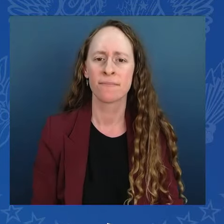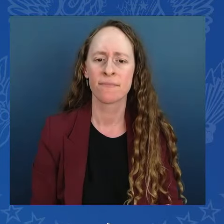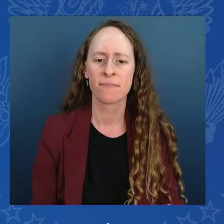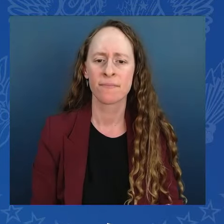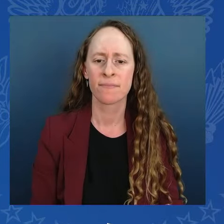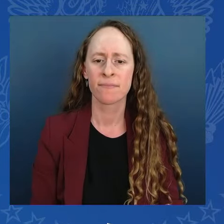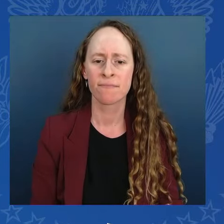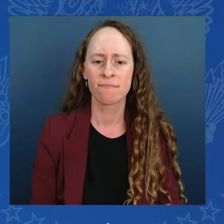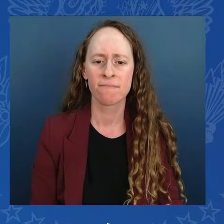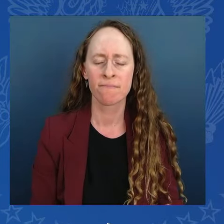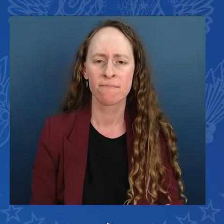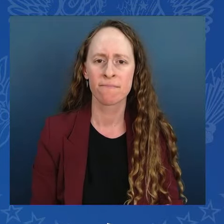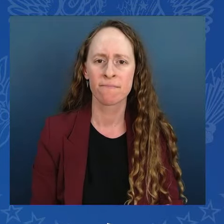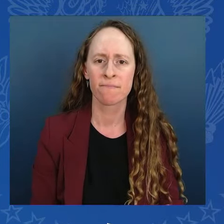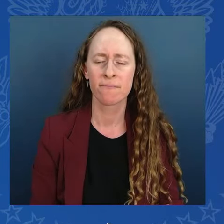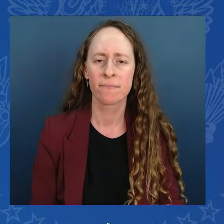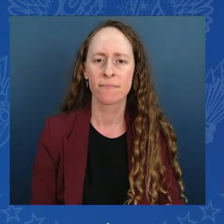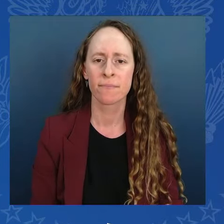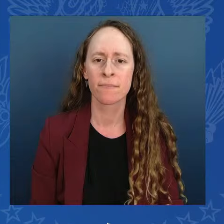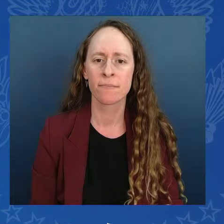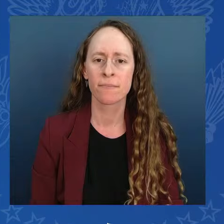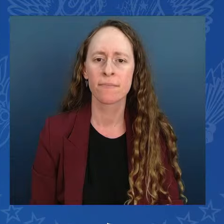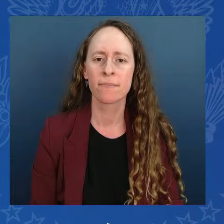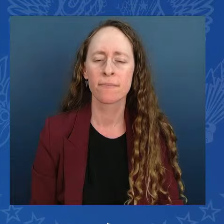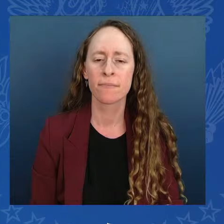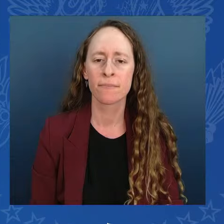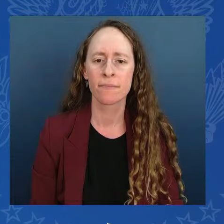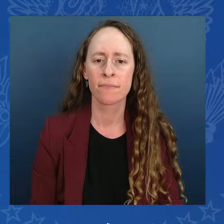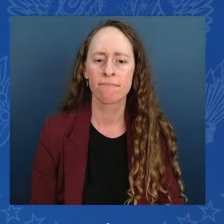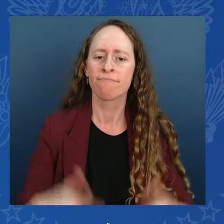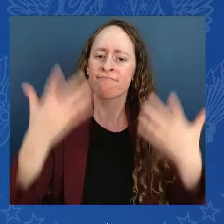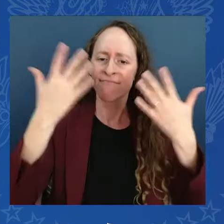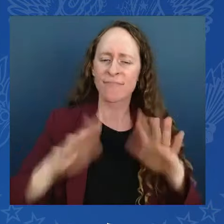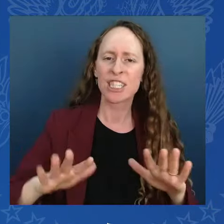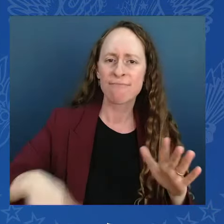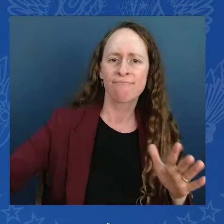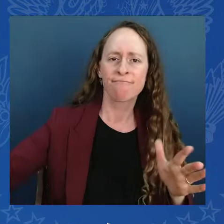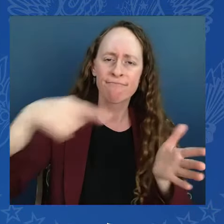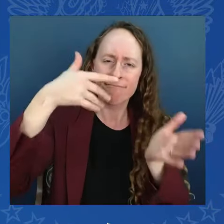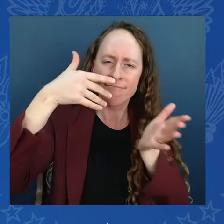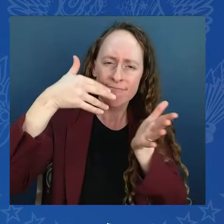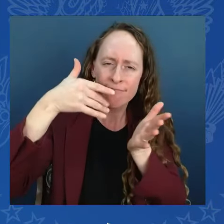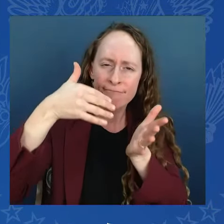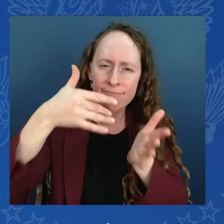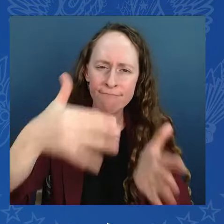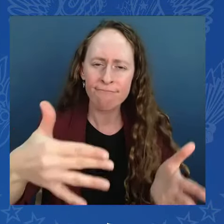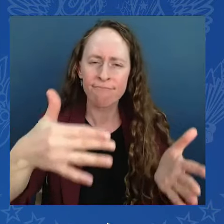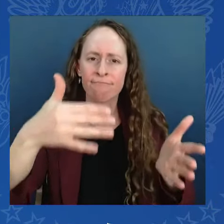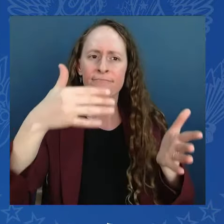Studies show community of colors -- cl- community of -- of color have been the hardest hit.